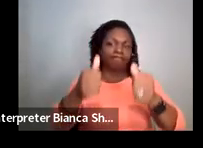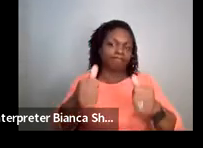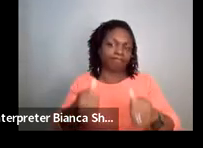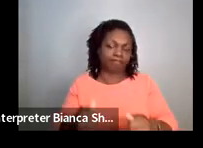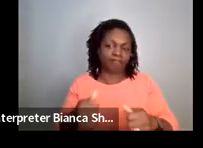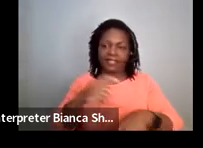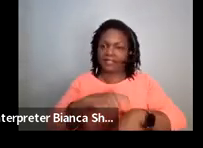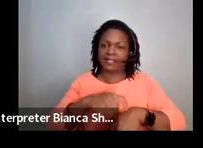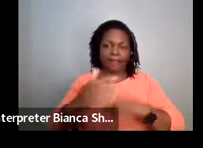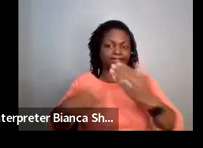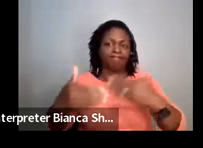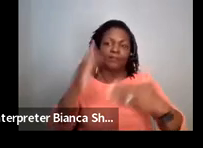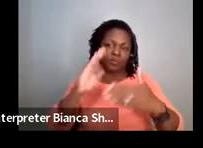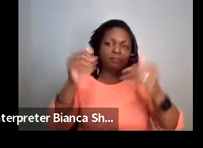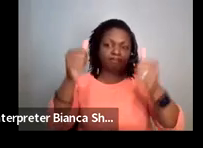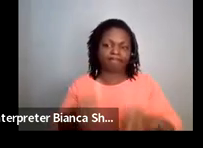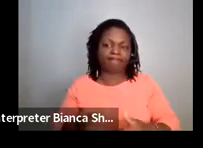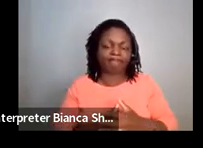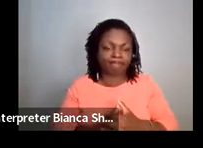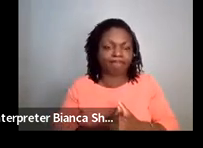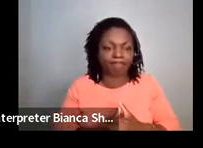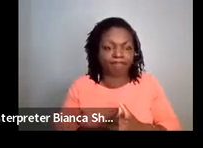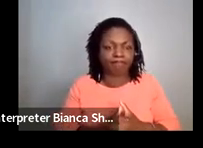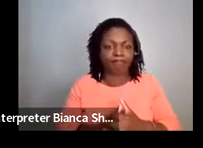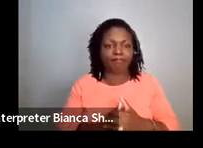Avois, alzheimer's was a physician, a German physician.